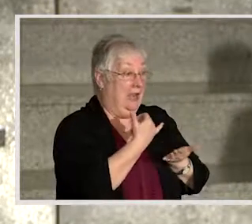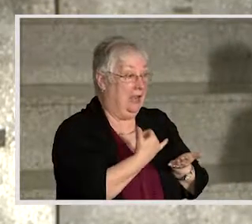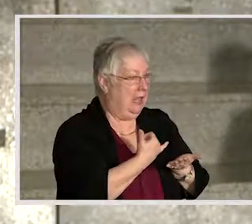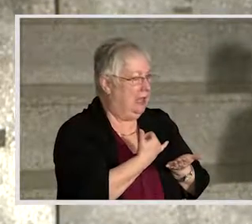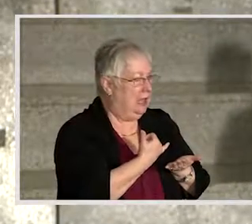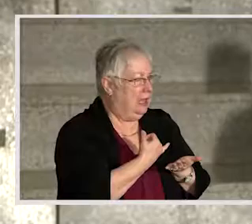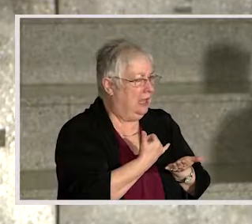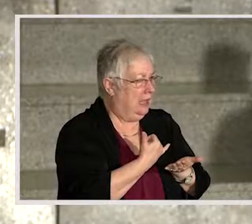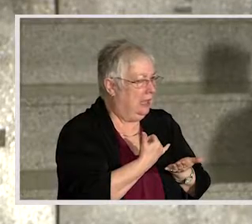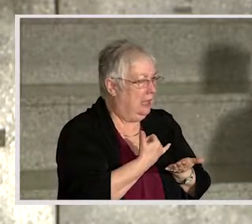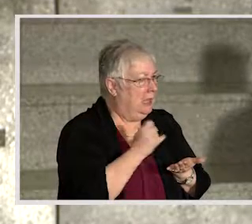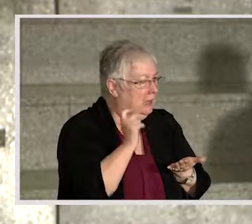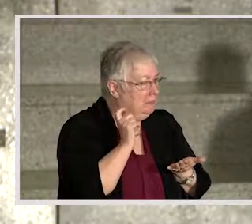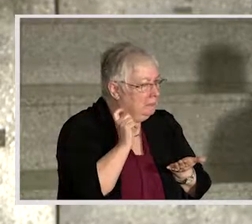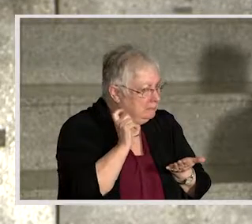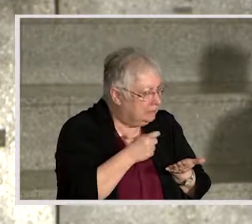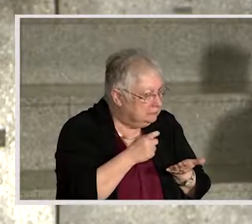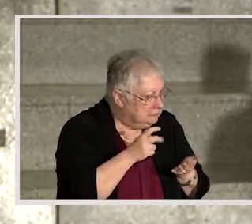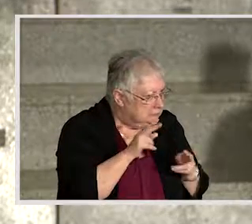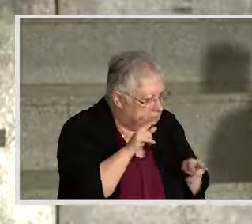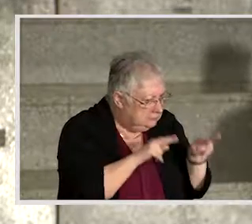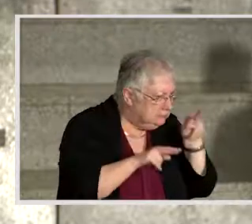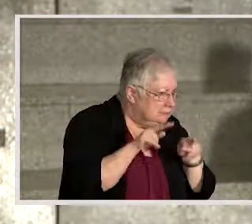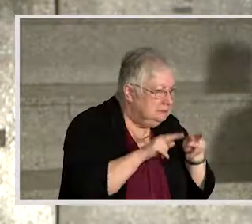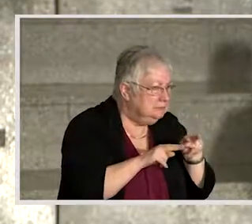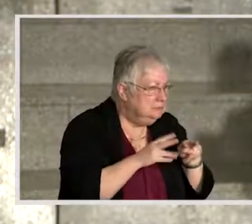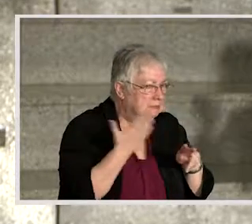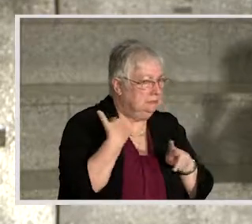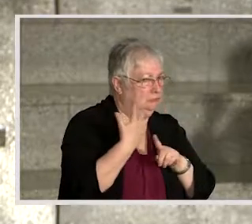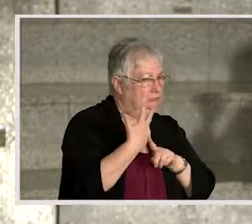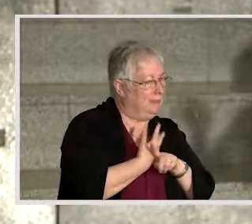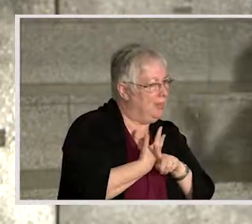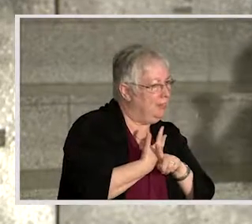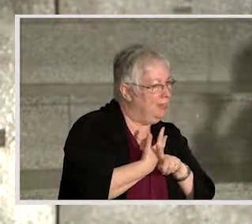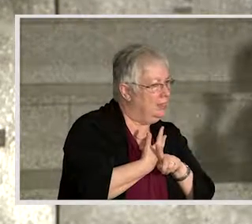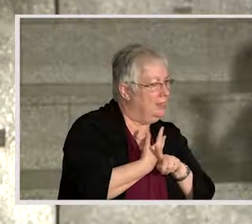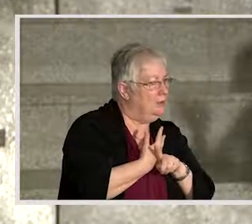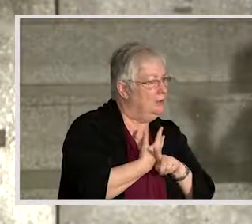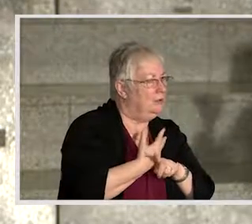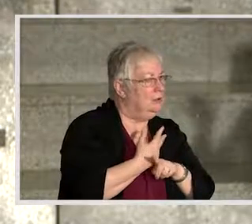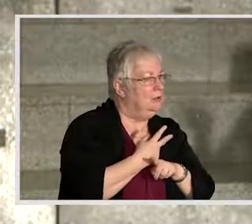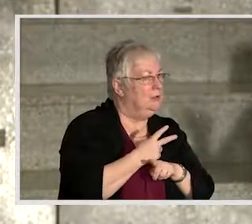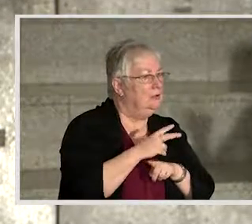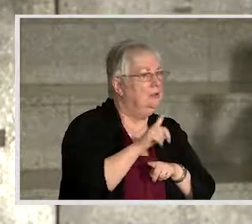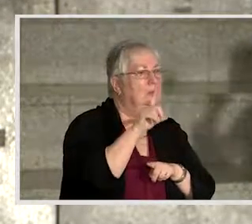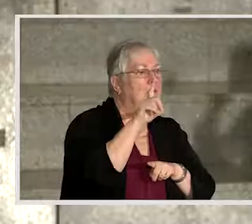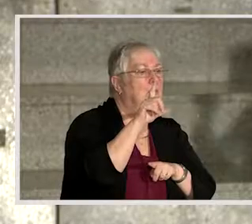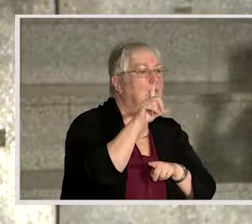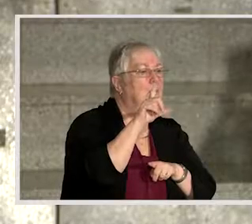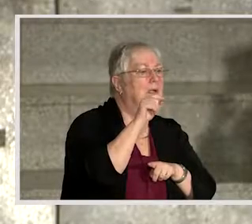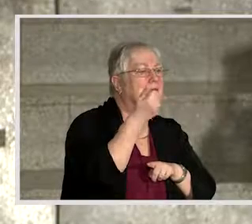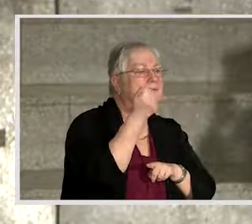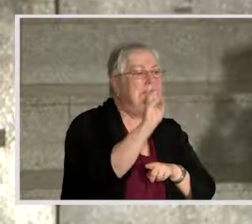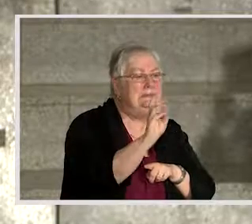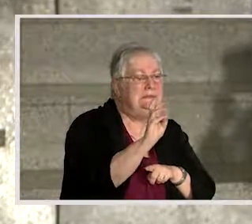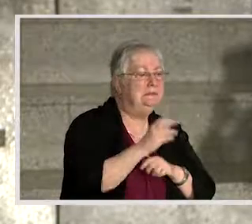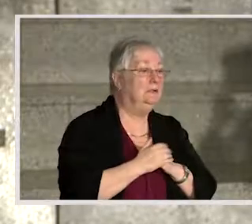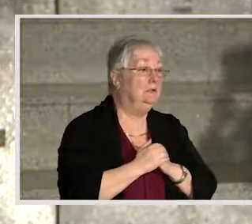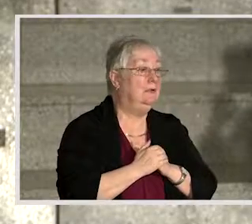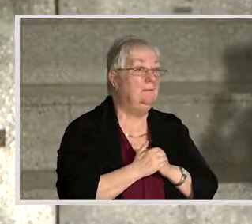LAST QUARTER WHEN WE ENDED 2016, IT WAS THE BEST QUARTER FISCALLY IN THE HISTORY OF THE DISTRICT OF COLUMBIA.